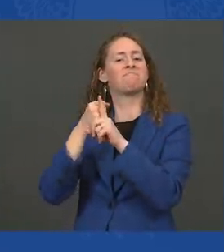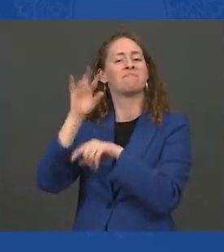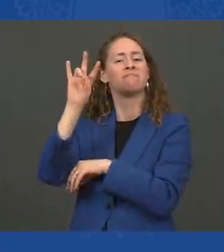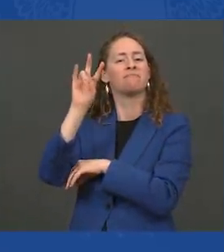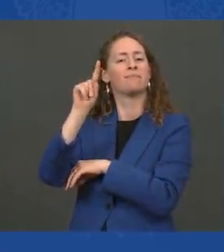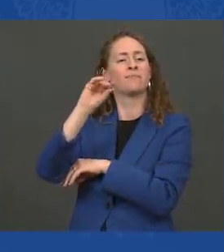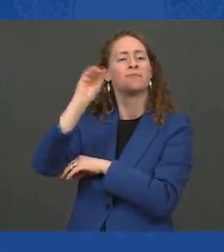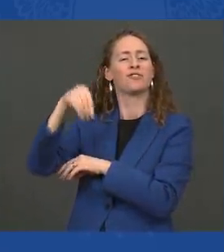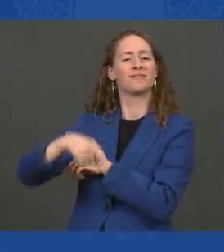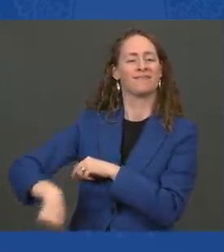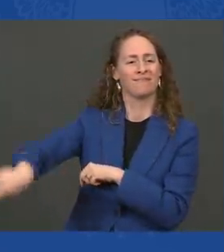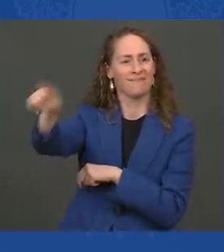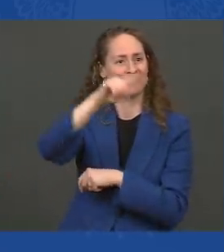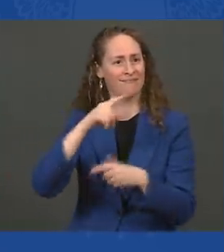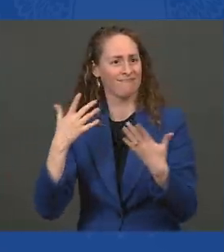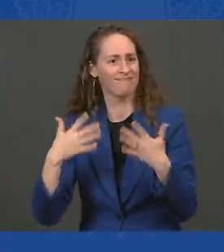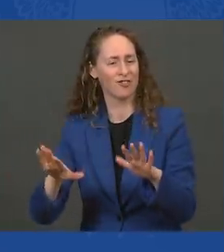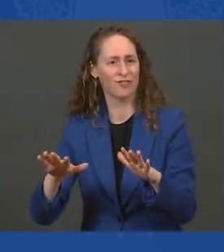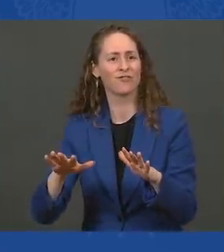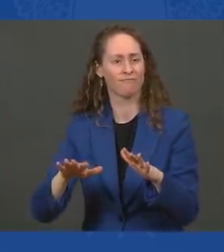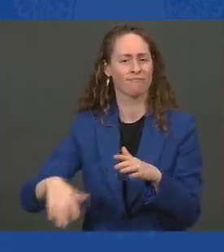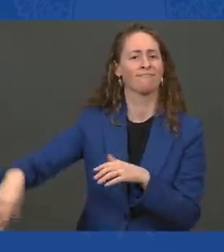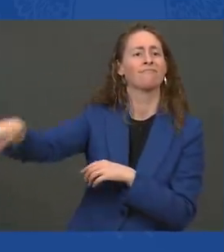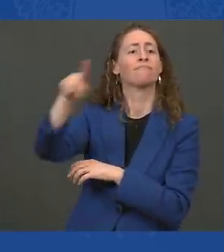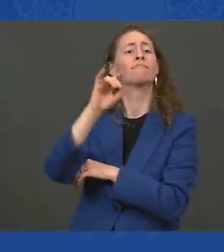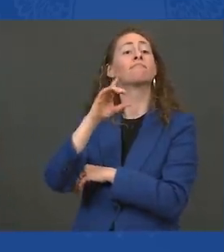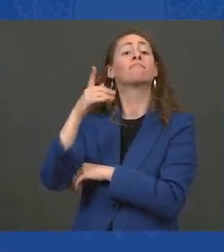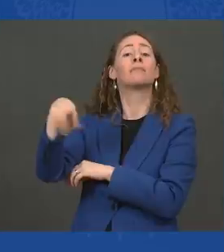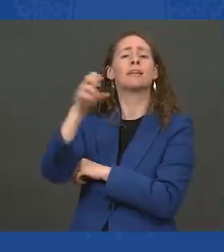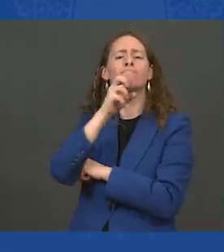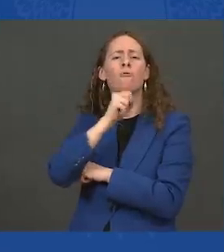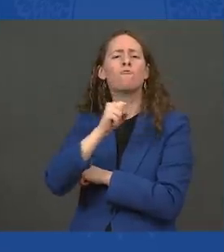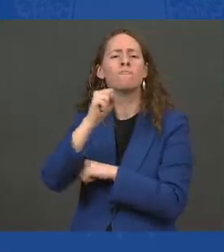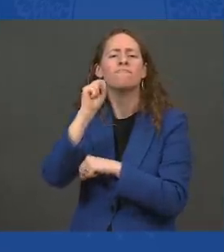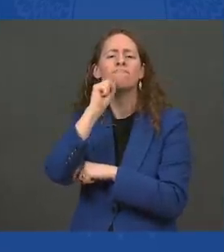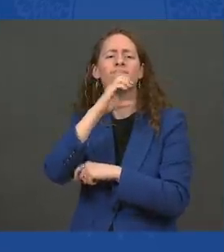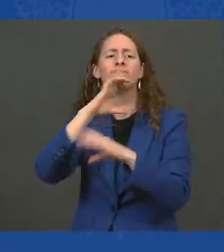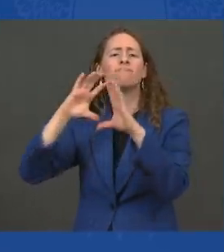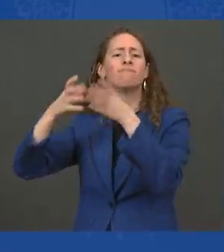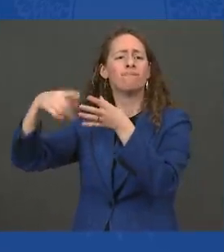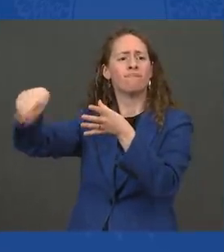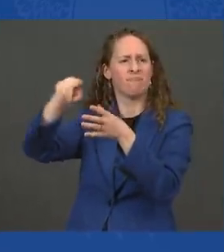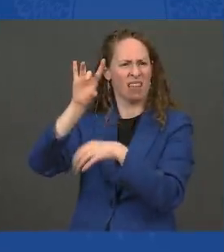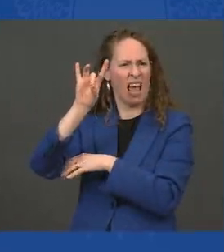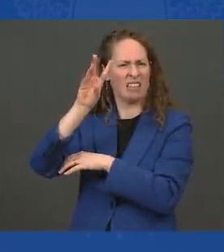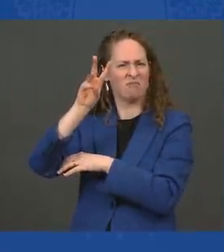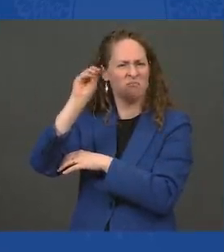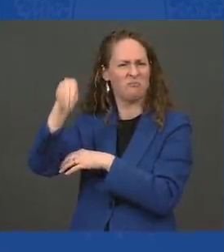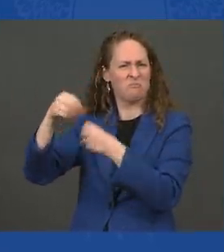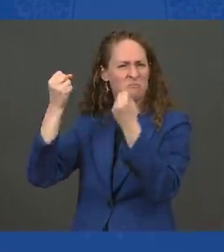Last Christmas, our children were at risk without a vaccine. This Christmas, we have safe and effective vaccines